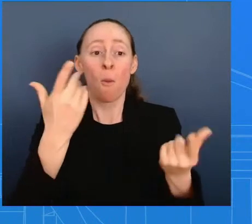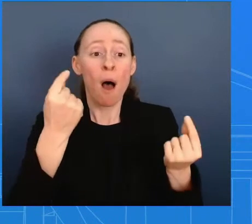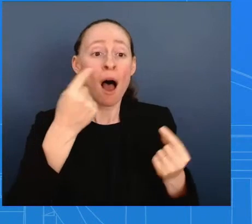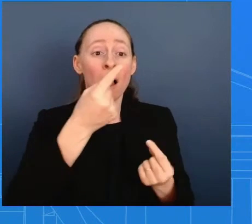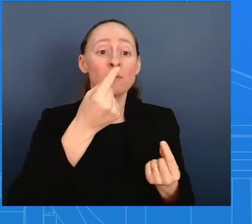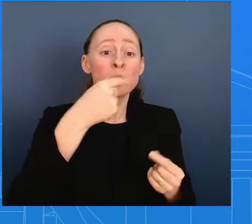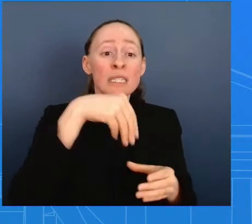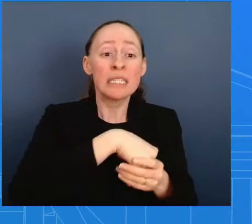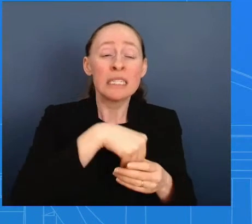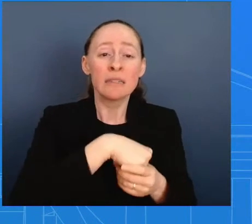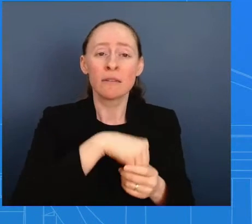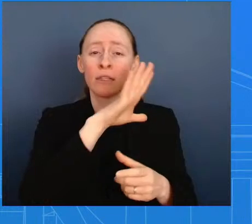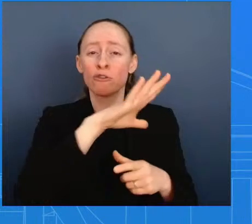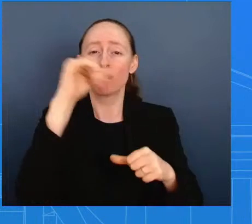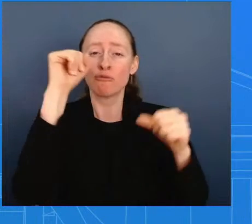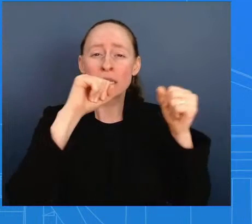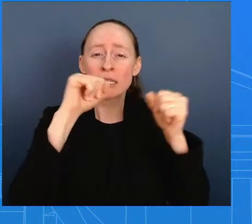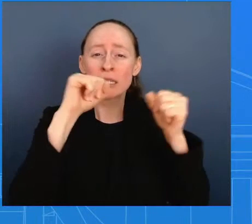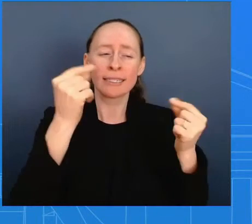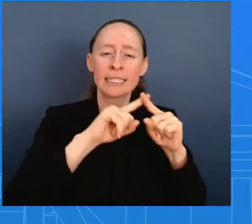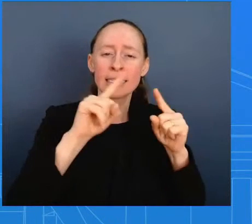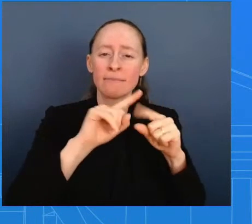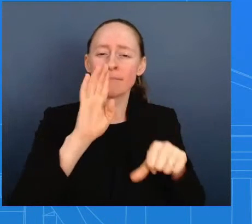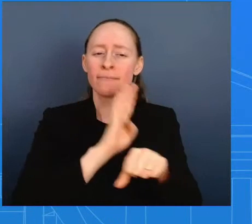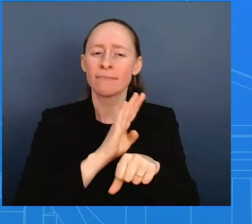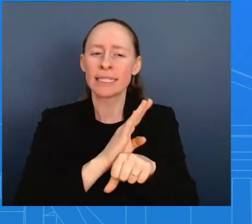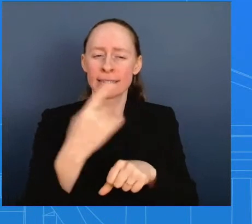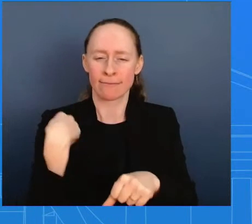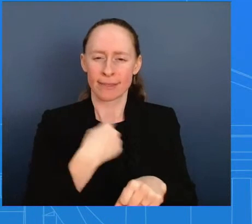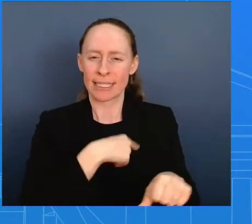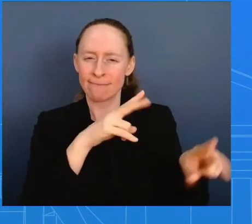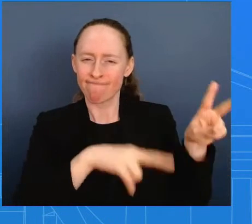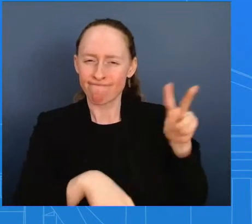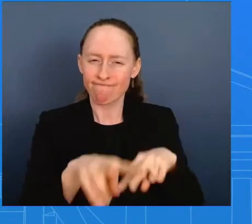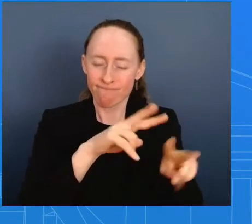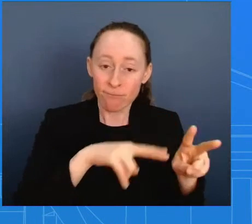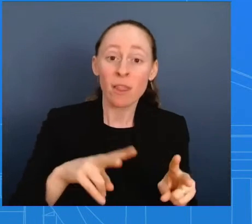And he has said consistently, "I'm going to stand up and push back against that."